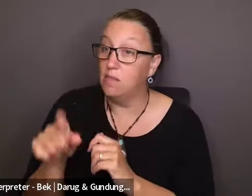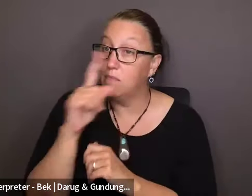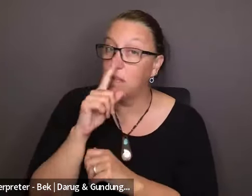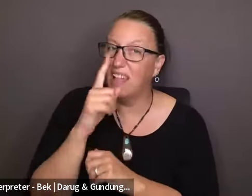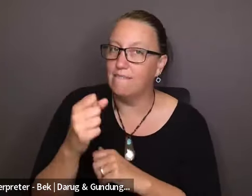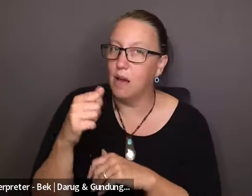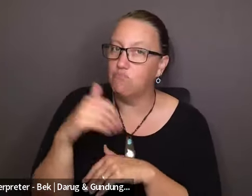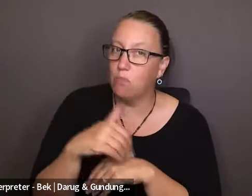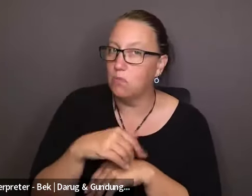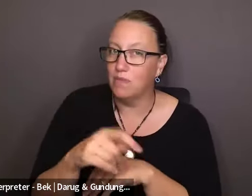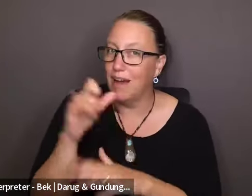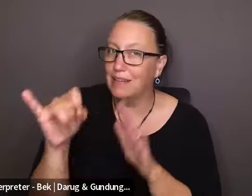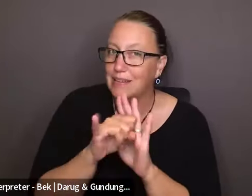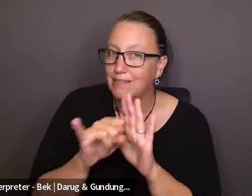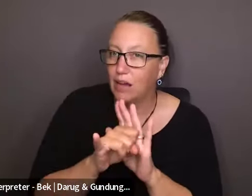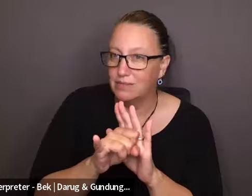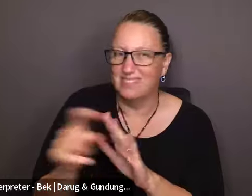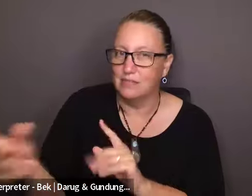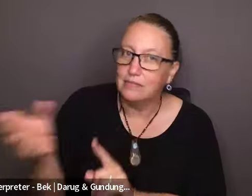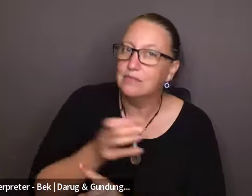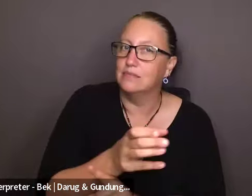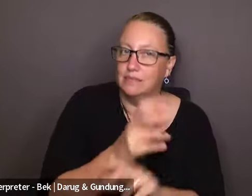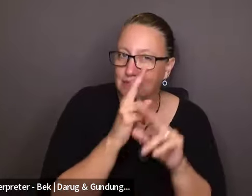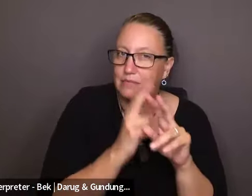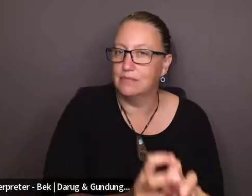the lived experience that is highly valued, the people that